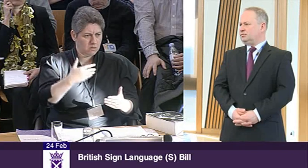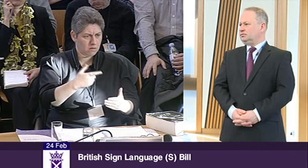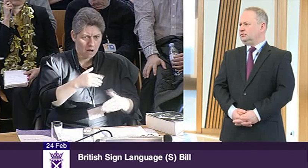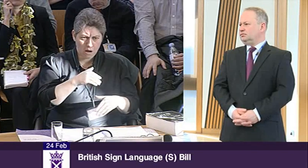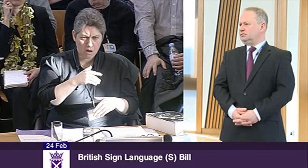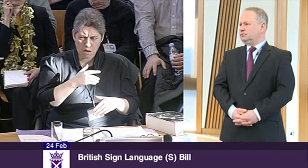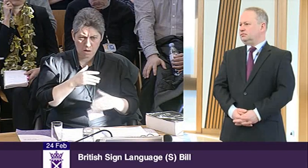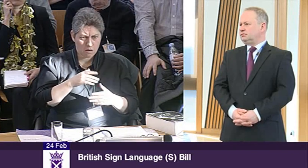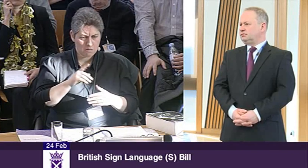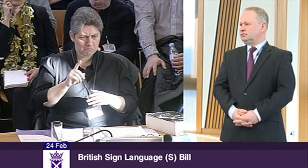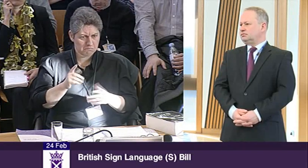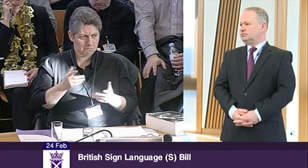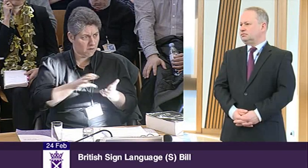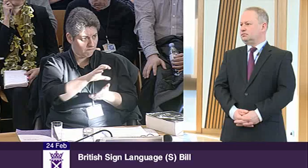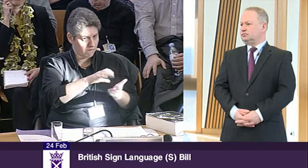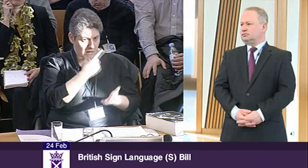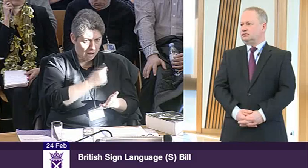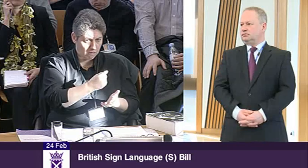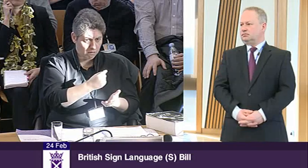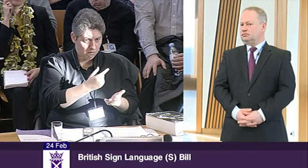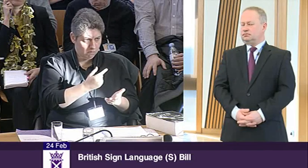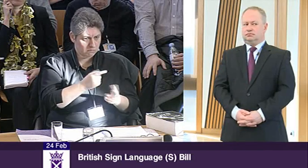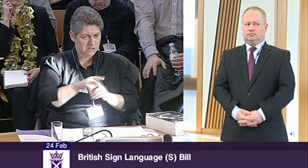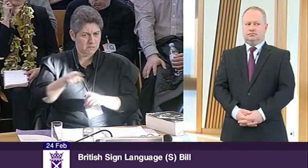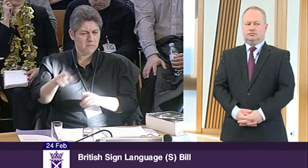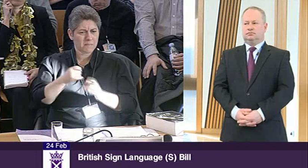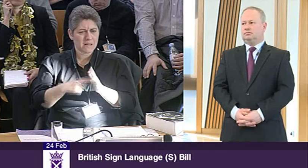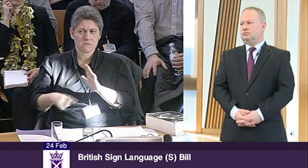the amount of funding that has been given to cochlear implantation over the past few